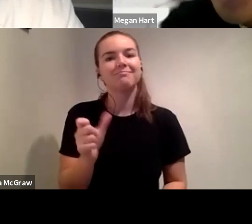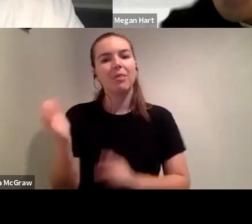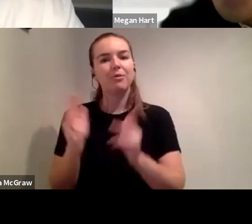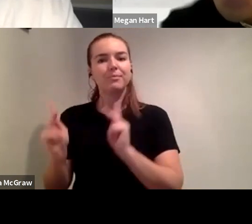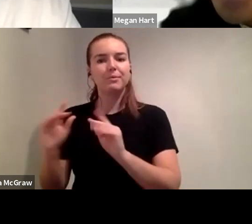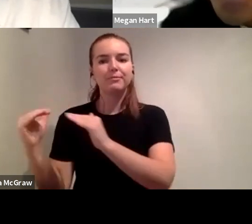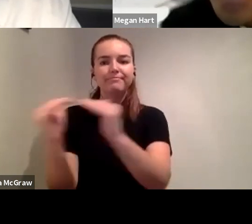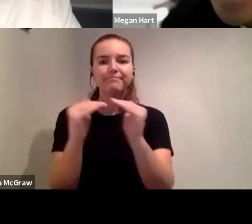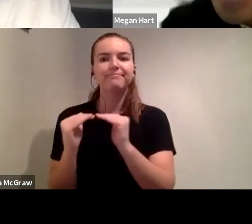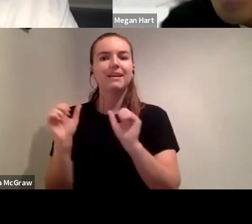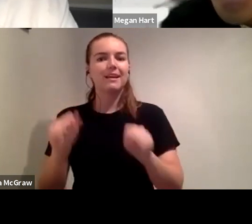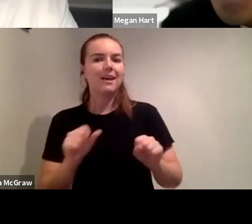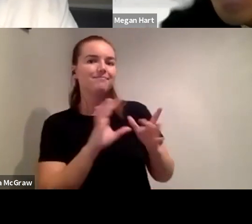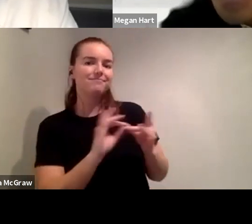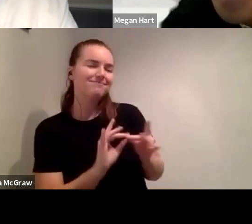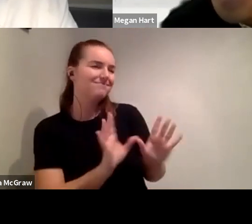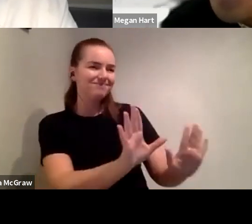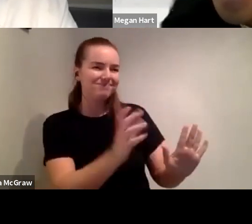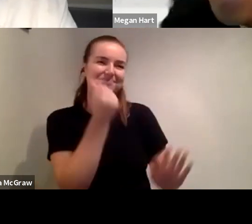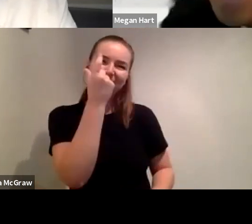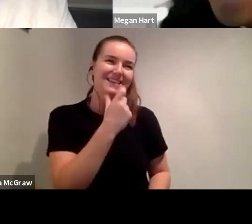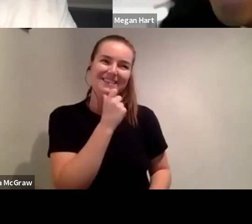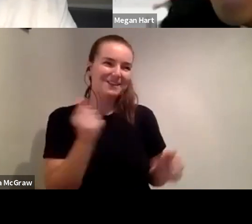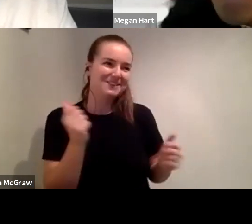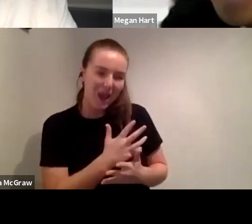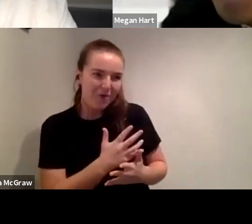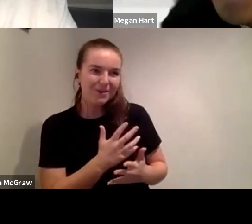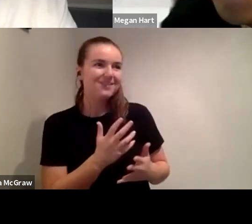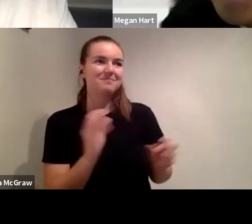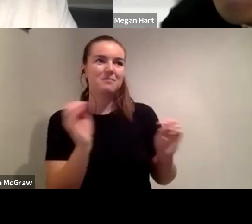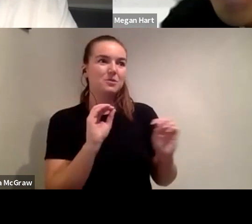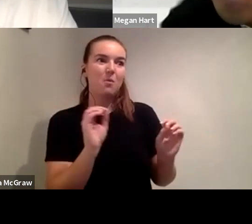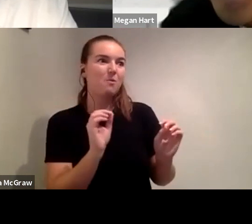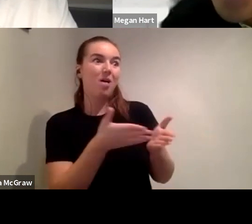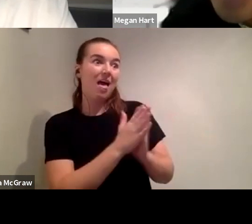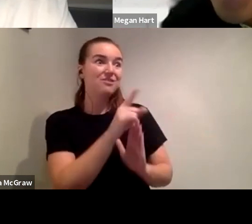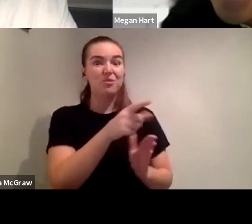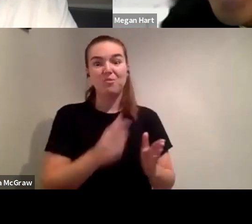If that is a common feeling, you are not alone.